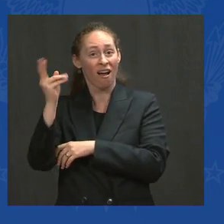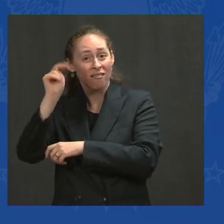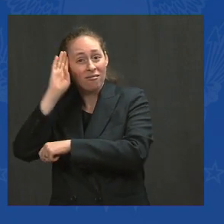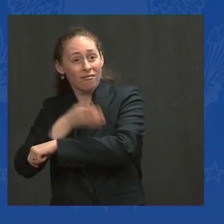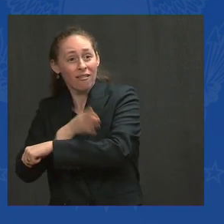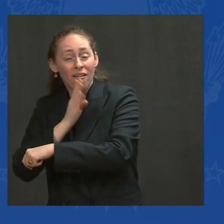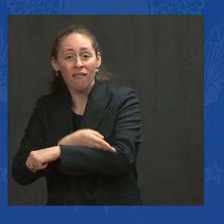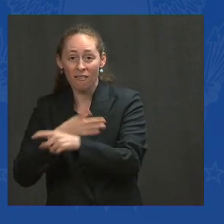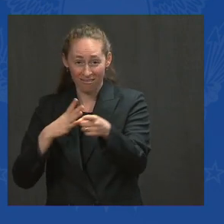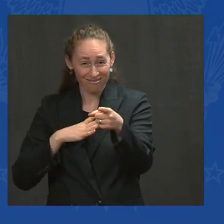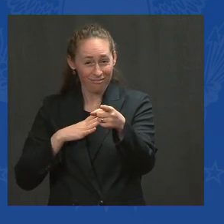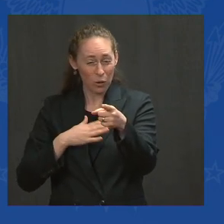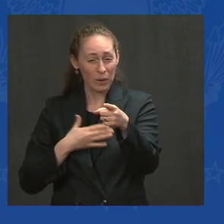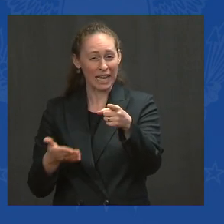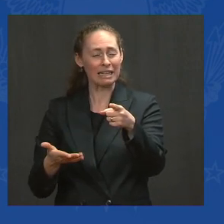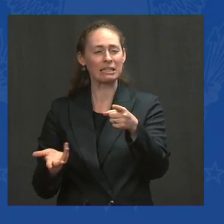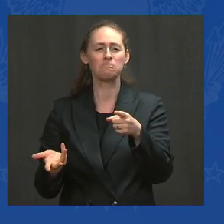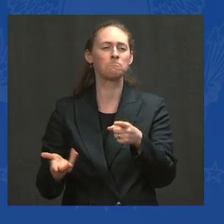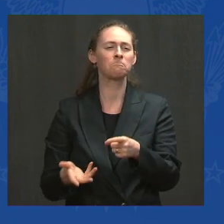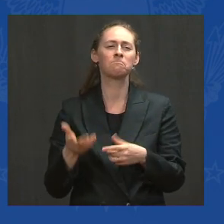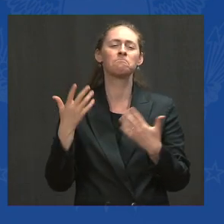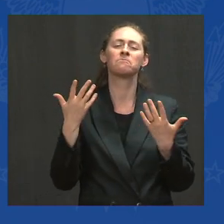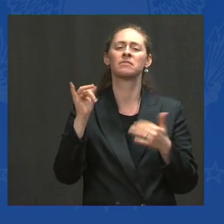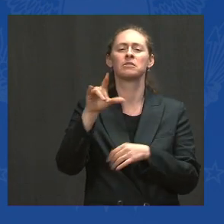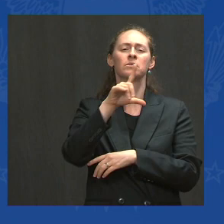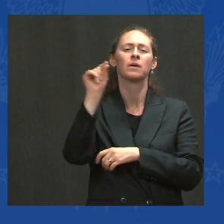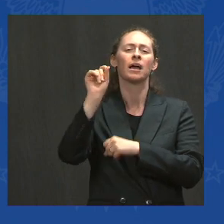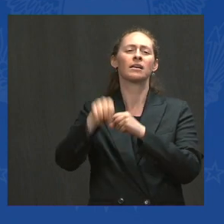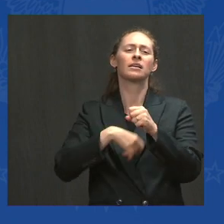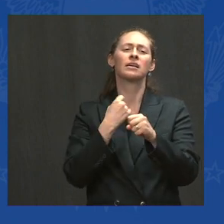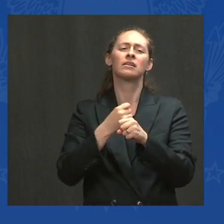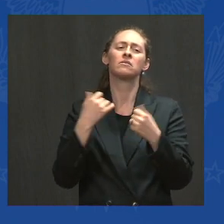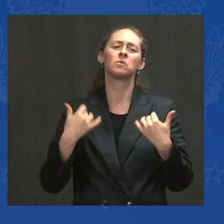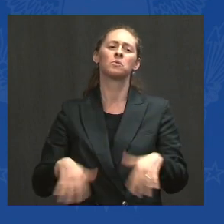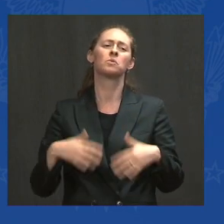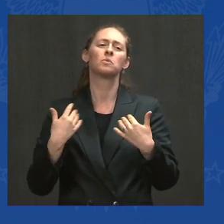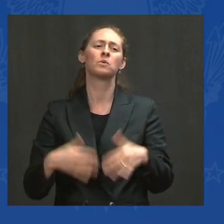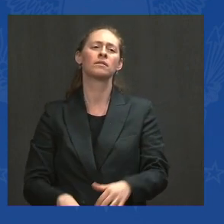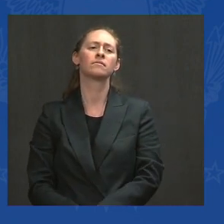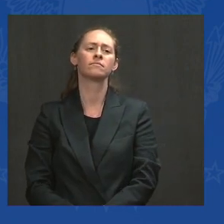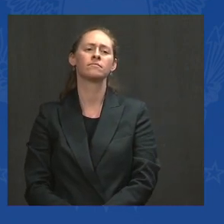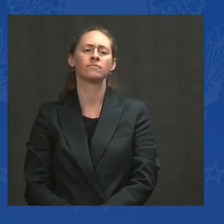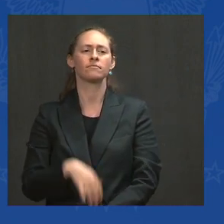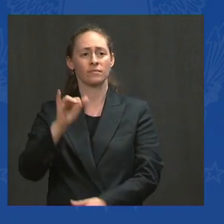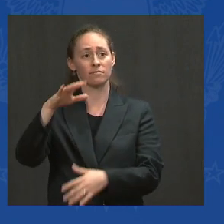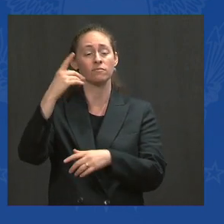After 20 years -- a trillion dollars spent training and equipping hundreds of thousands of